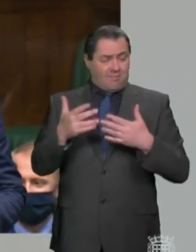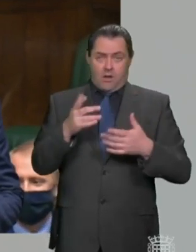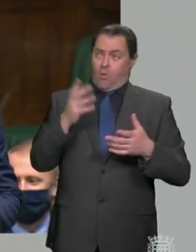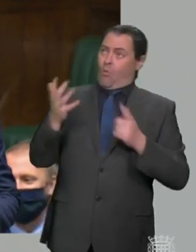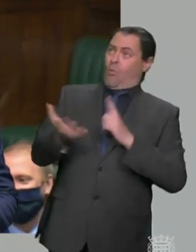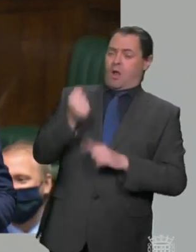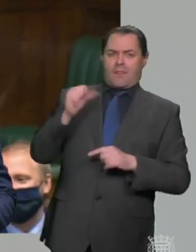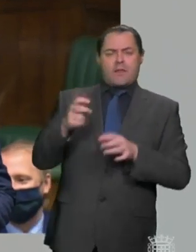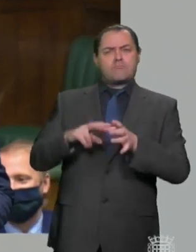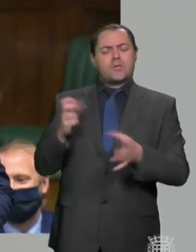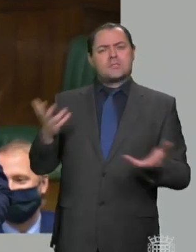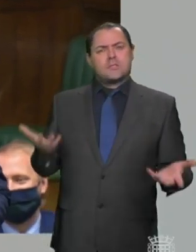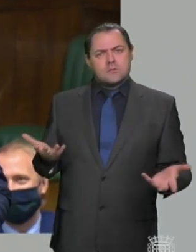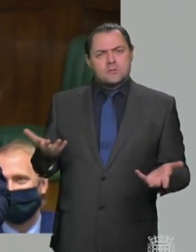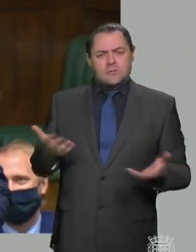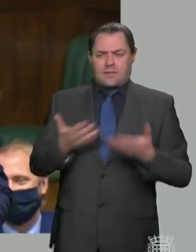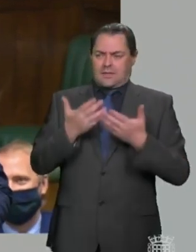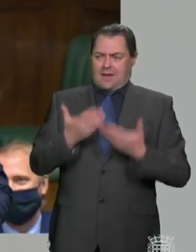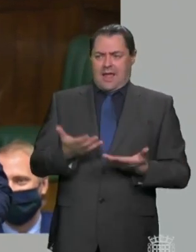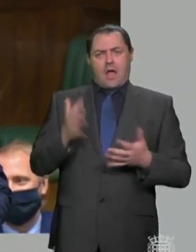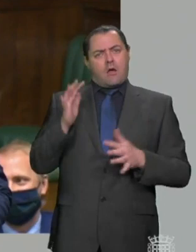In the autumn, when the Scots Government have dealt with the health effects of the pandemic,